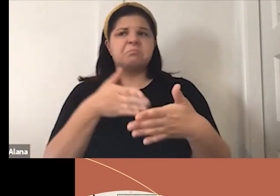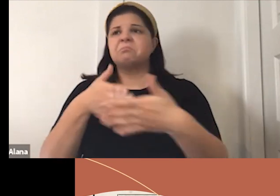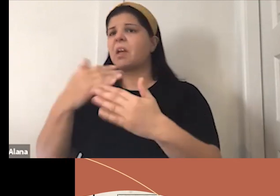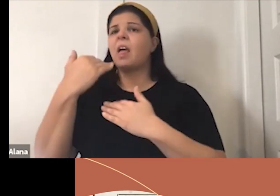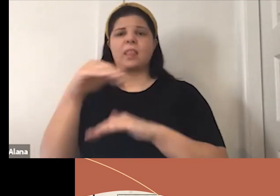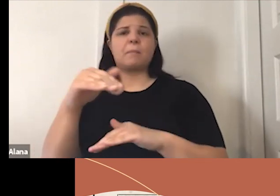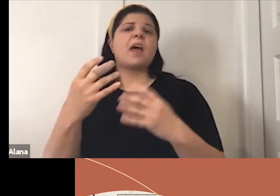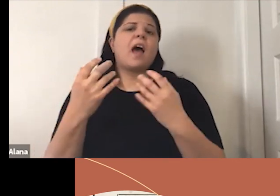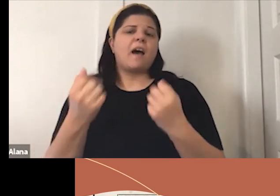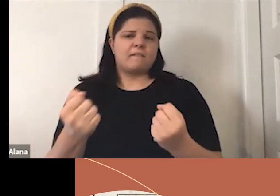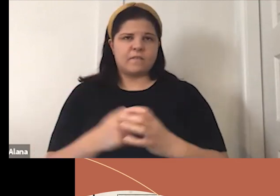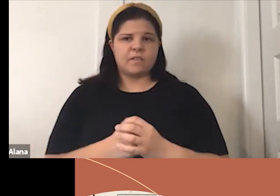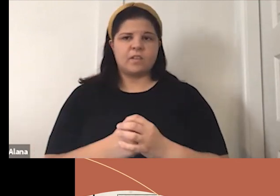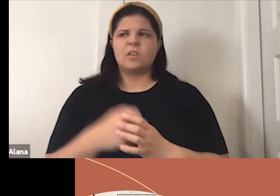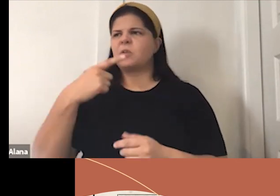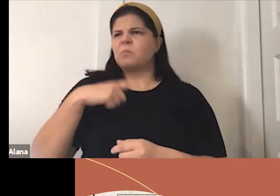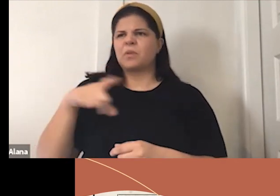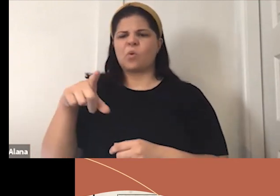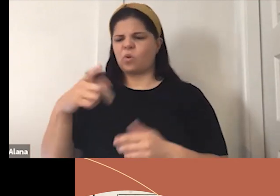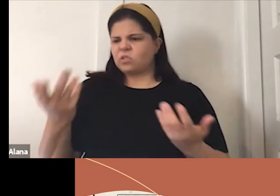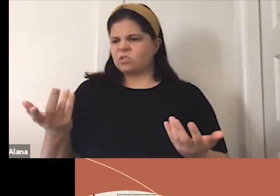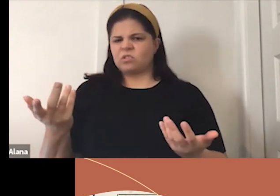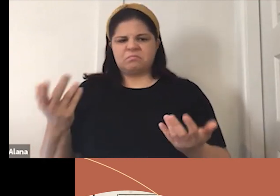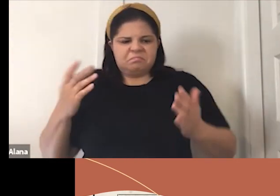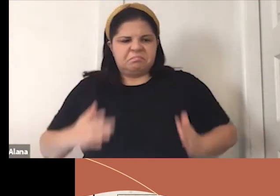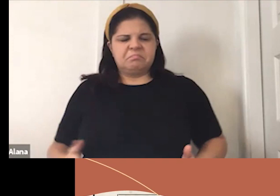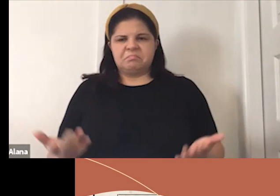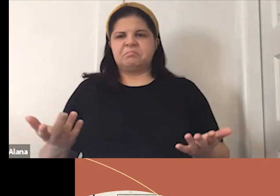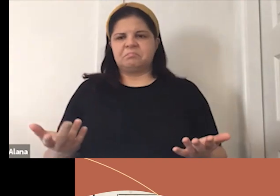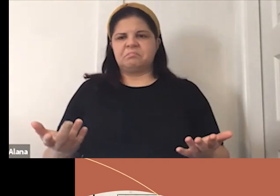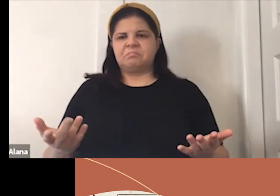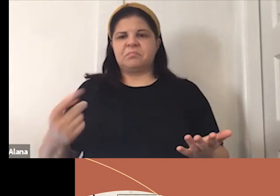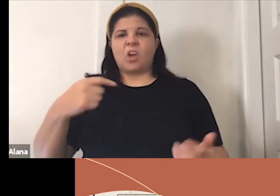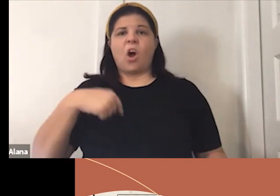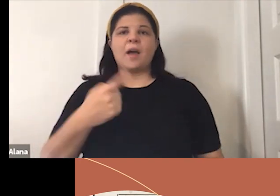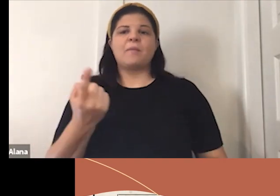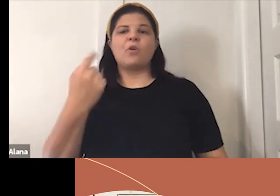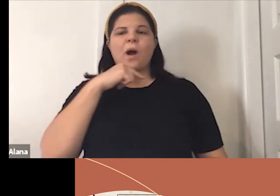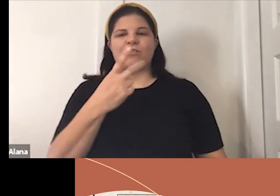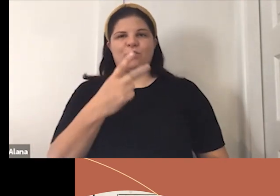upon me as a result of being 123cm.